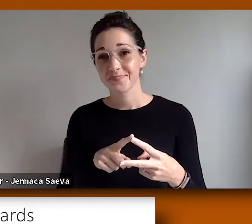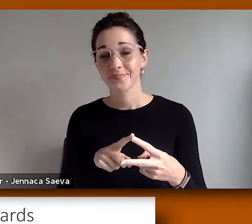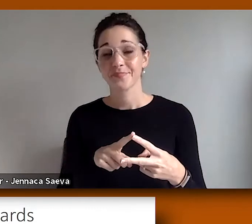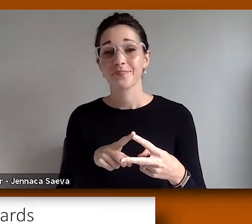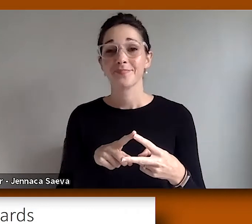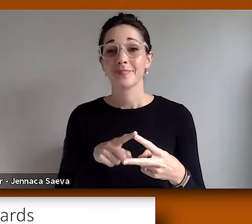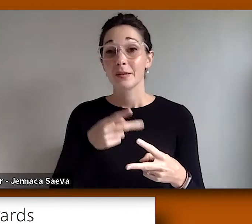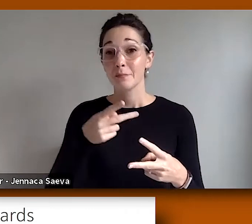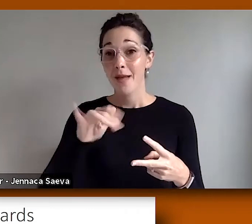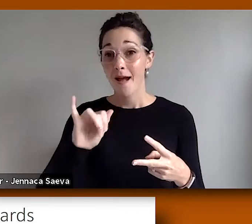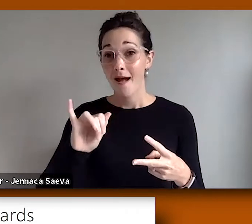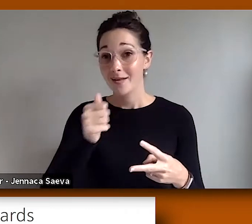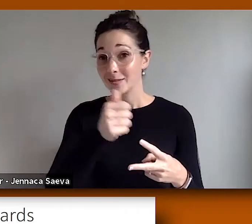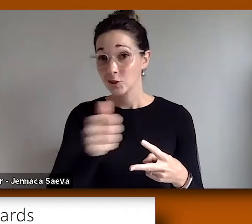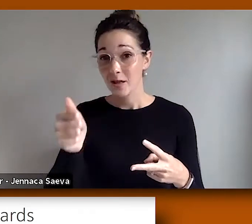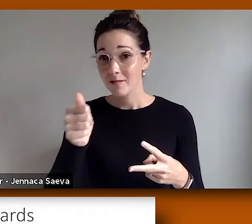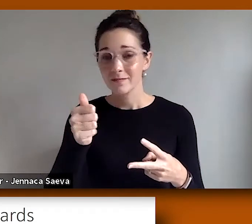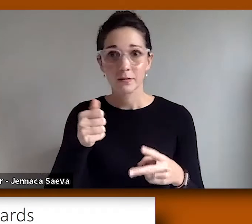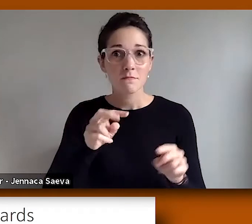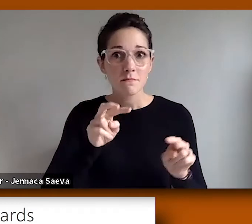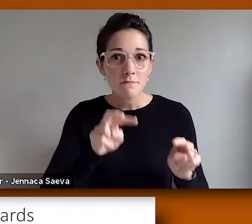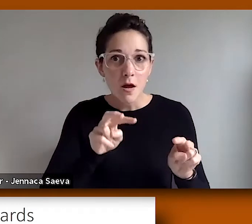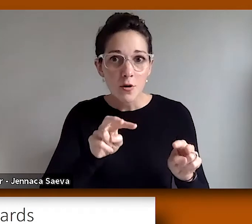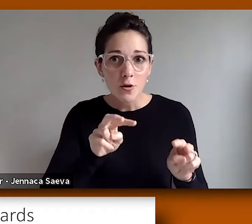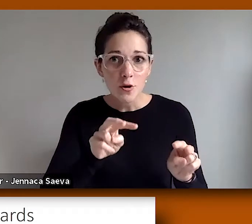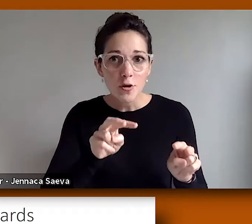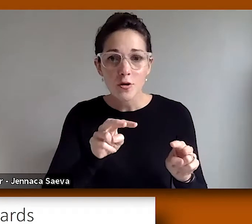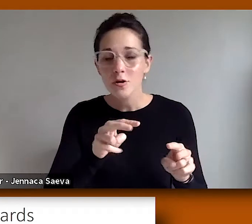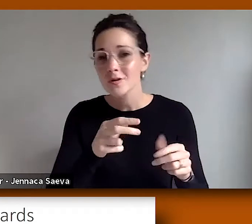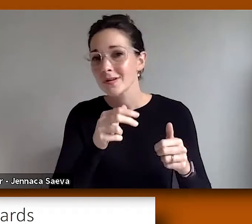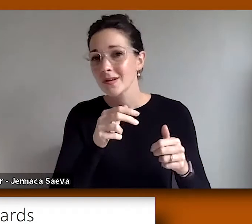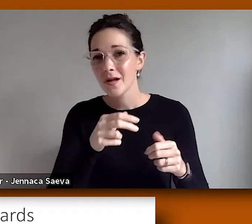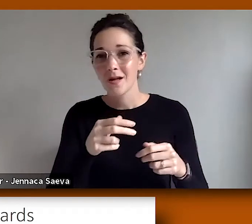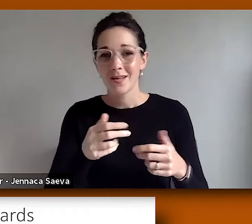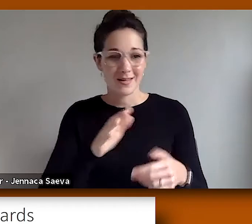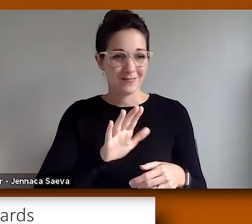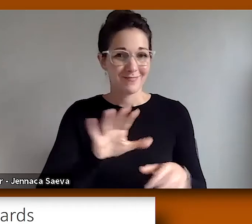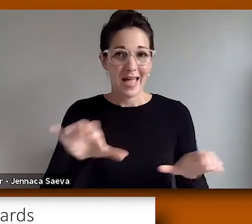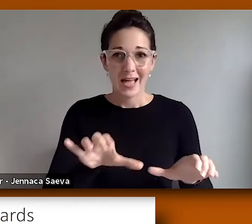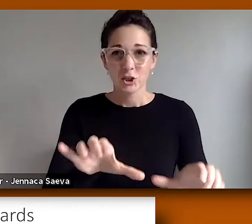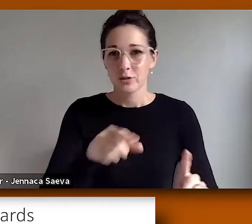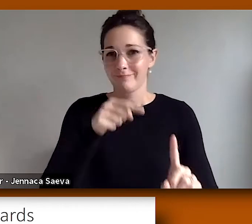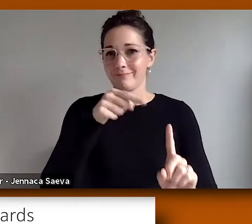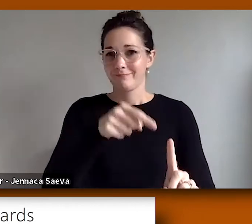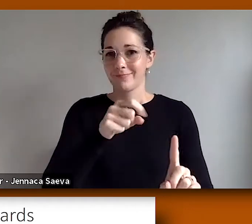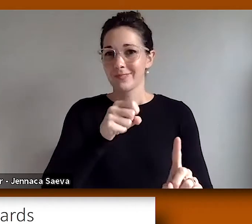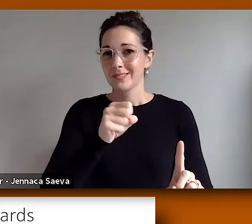should be that as a PI you need to monitor the subawardee performance